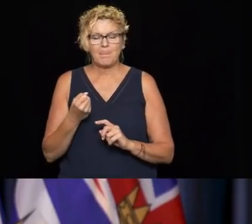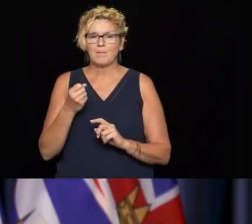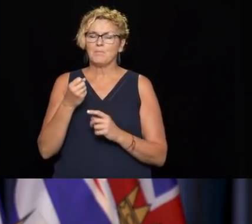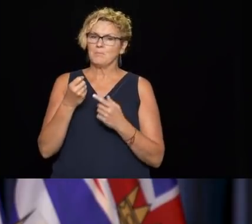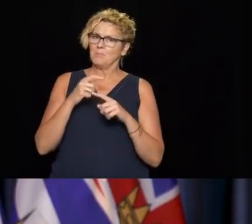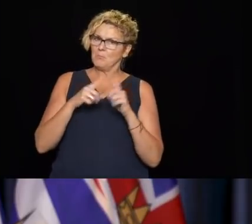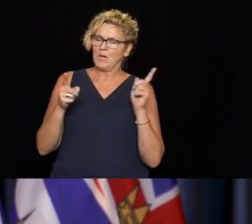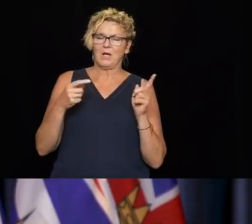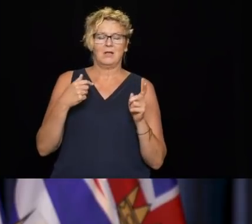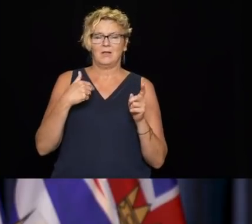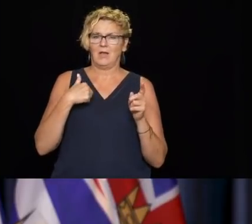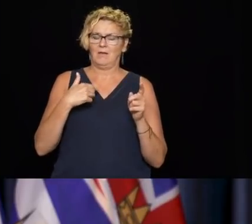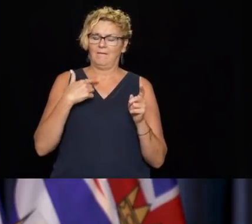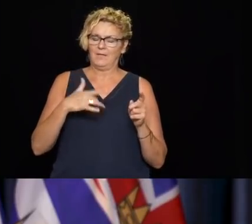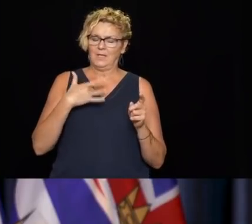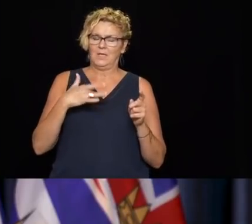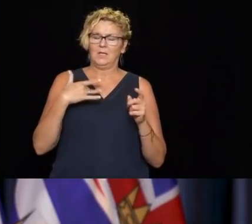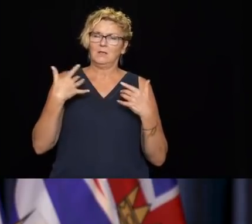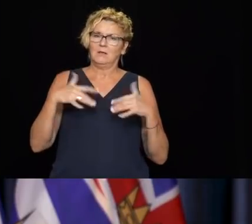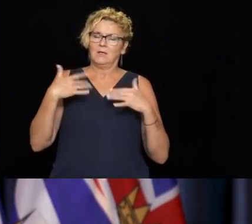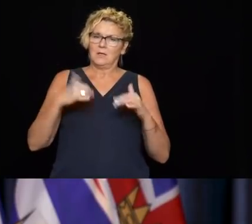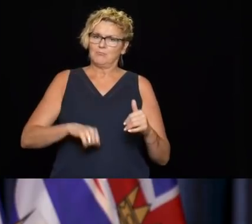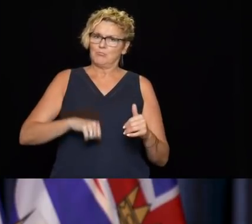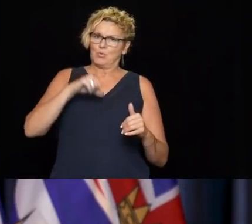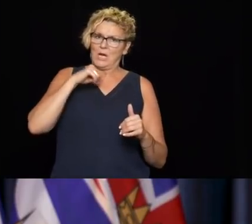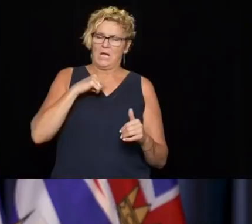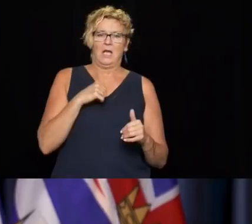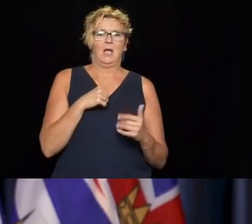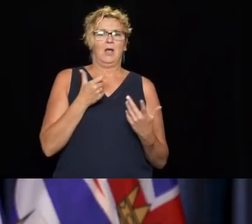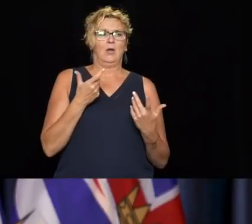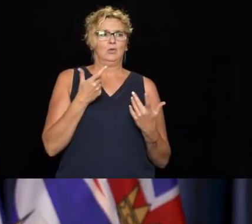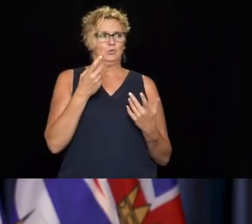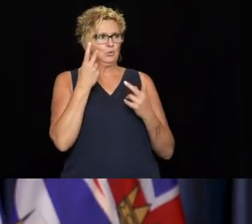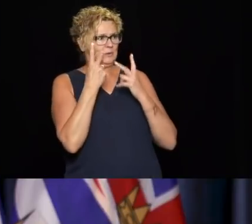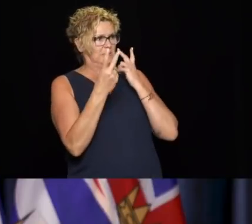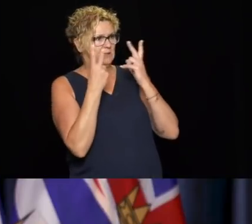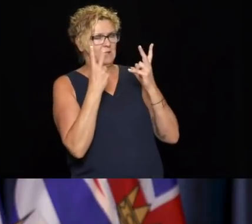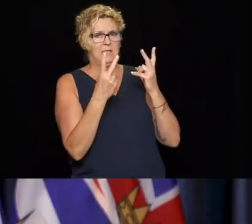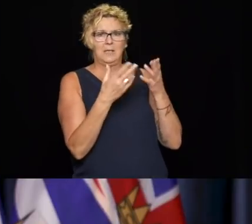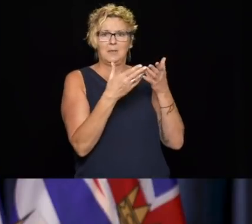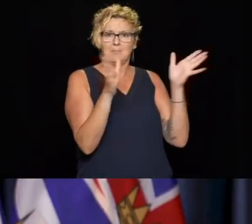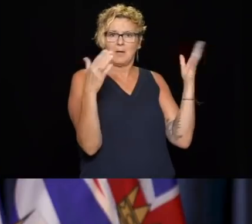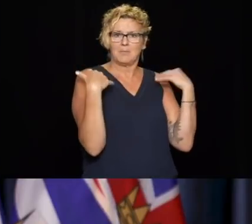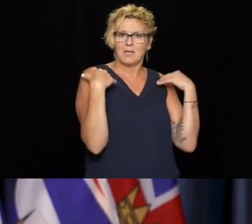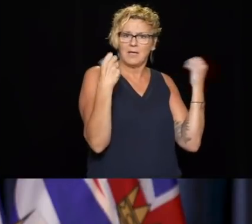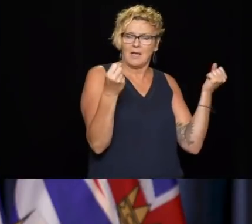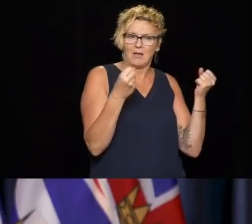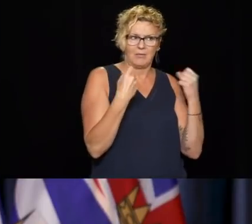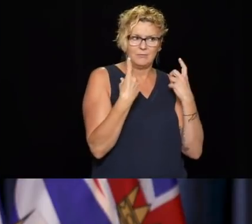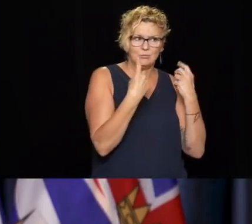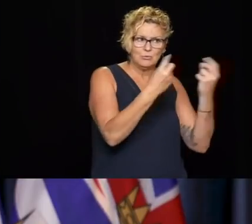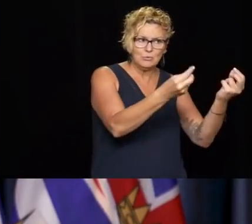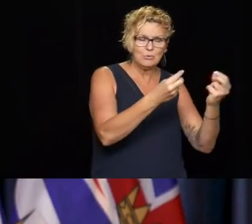with that then leader of the agreed party and his colleagues and that is my focus, quite frankly, making sure we are addressing the